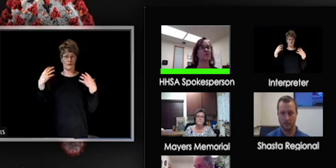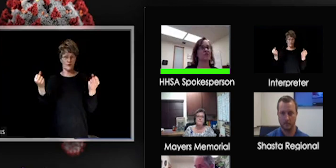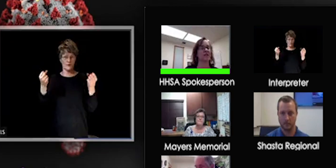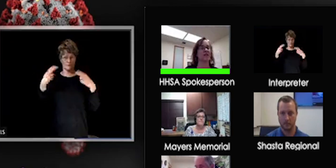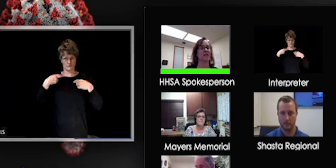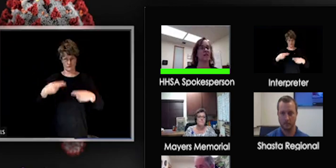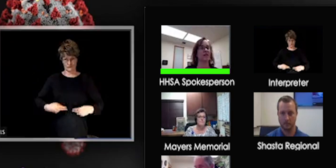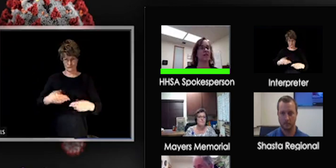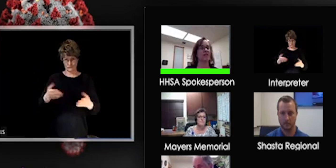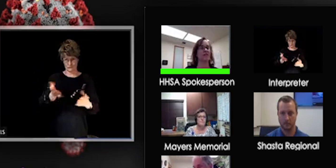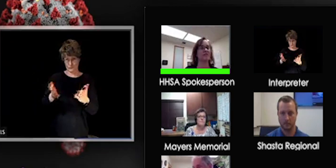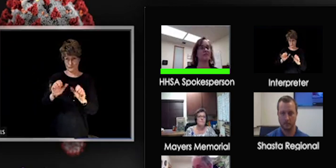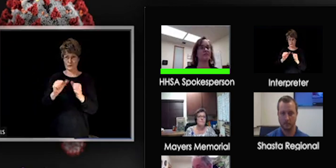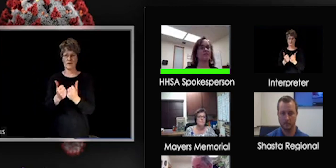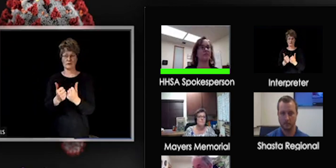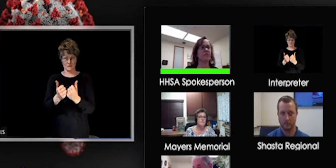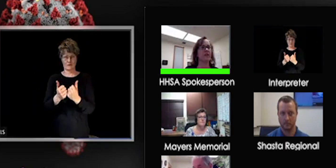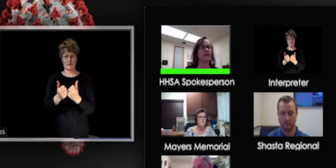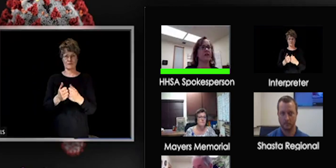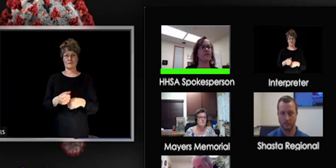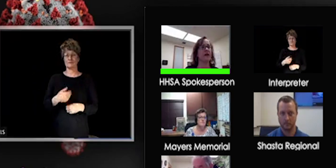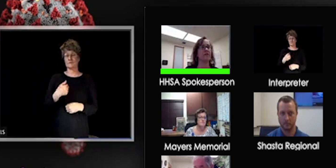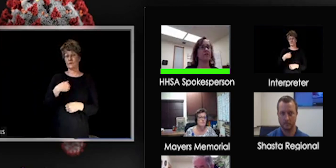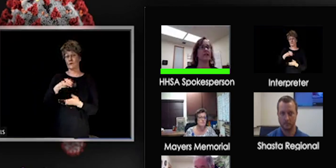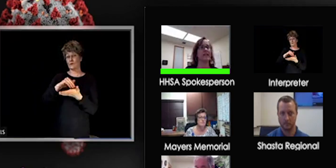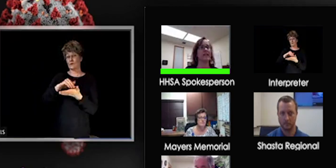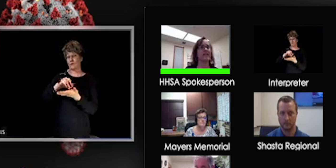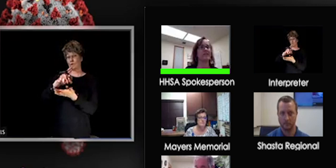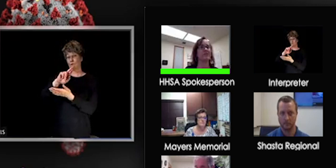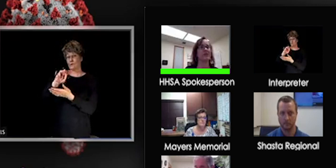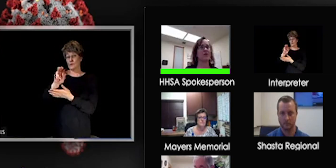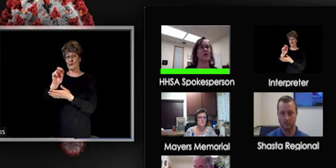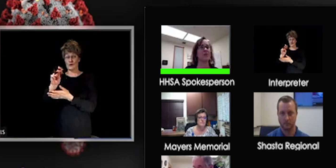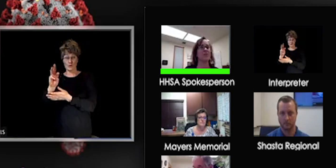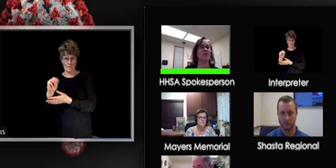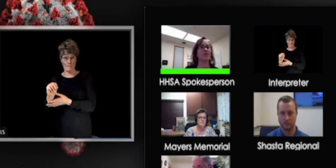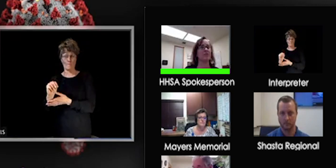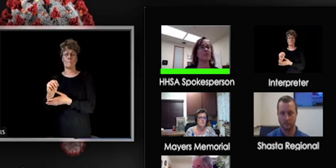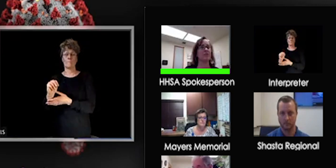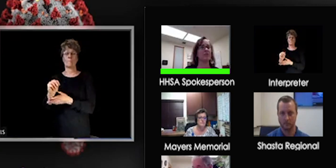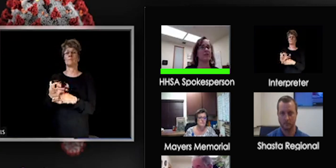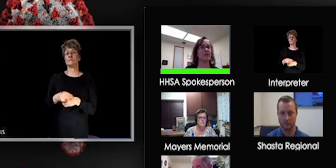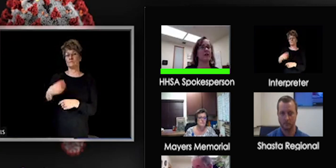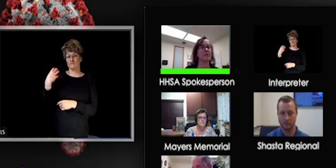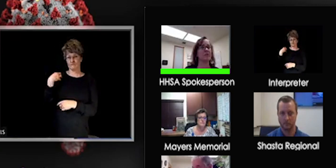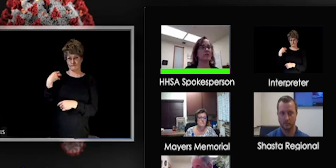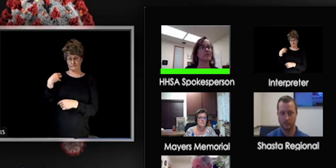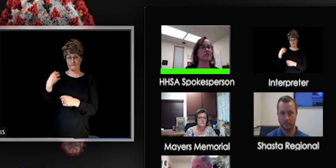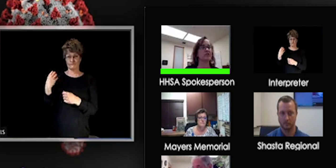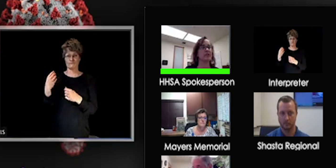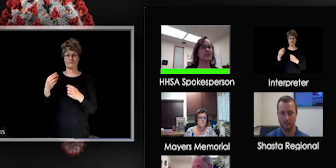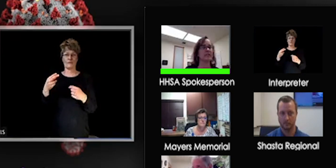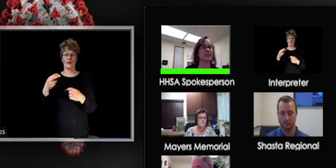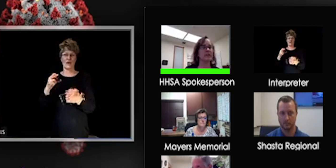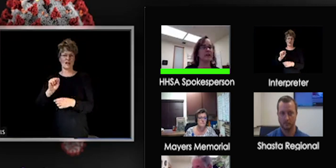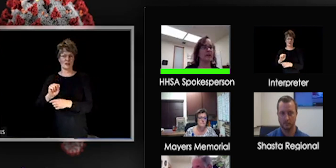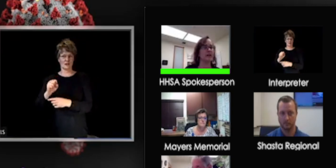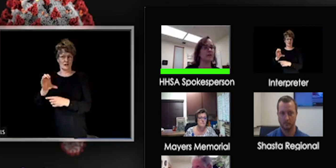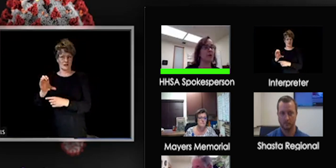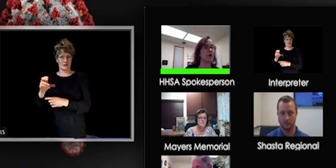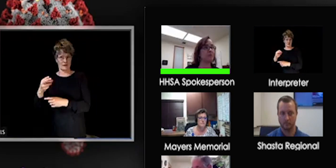she’s our county Health Officer. Valerie Lakey is from Mayers Memorial Hospital District.